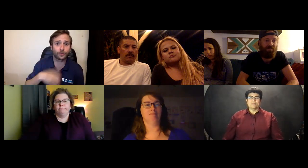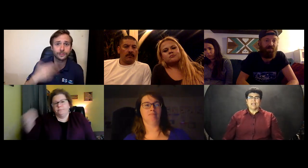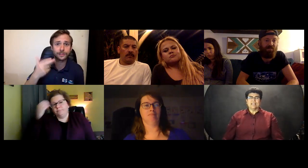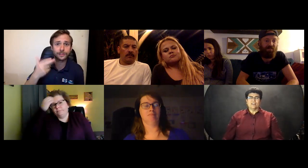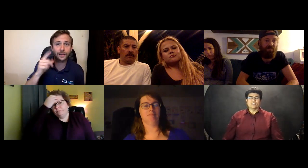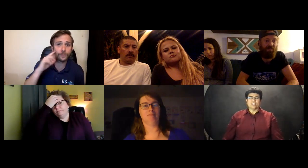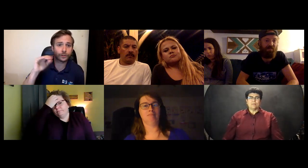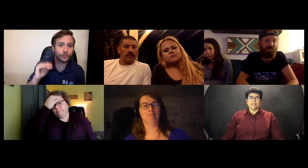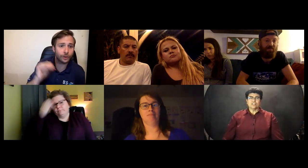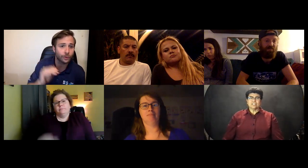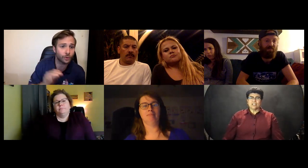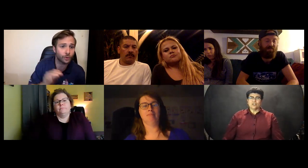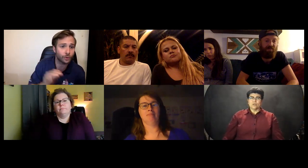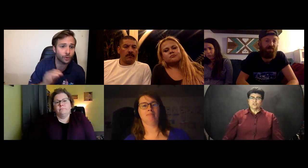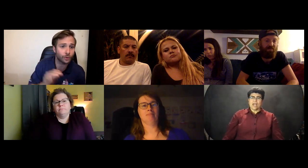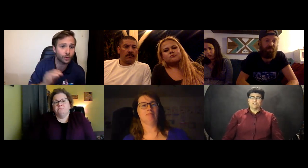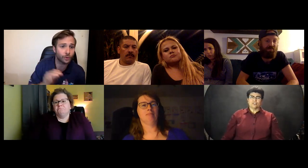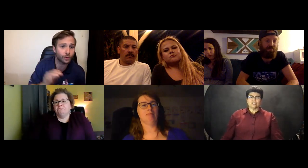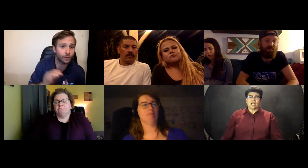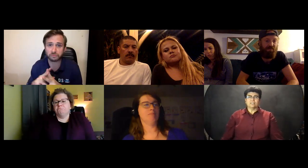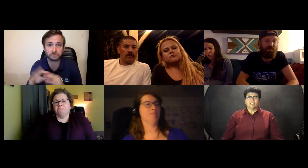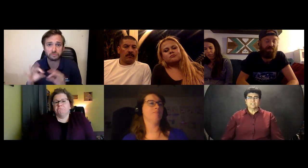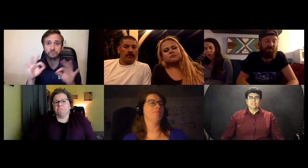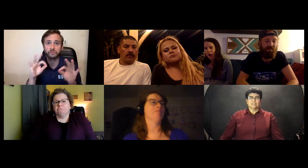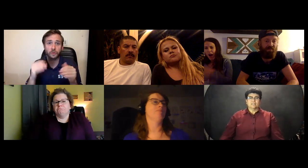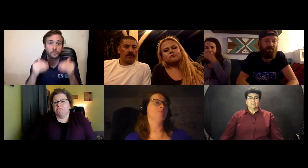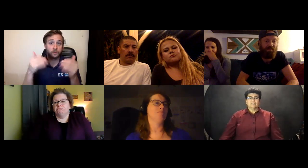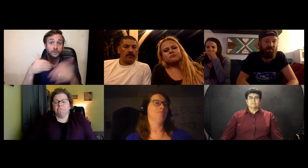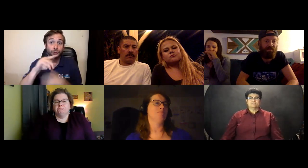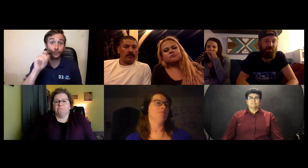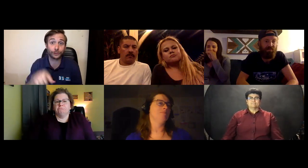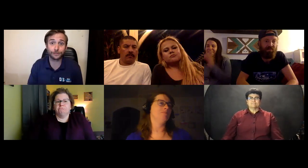any other accommodations that you wish you had for your child